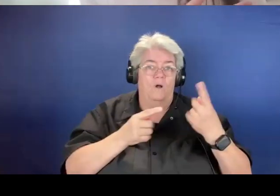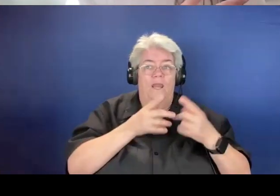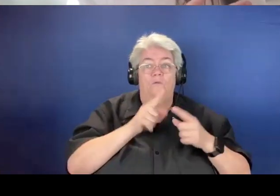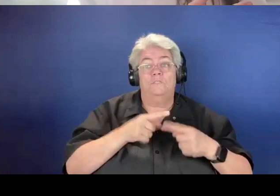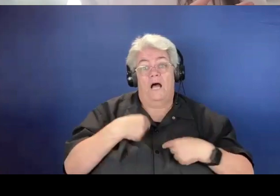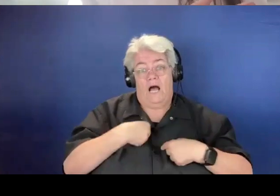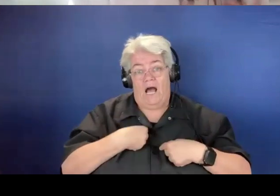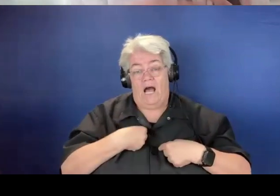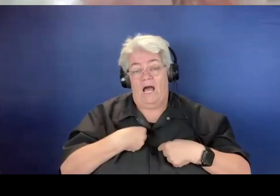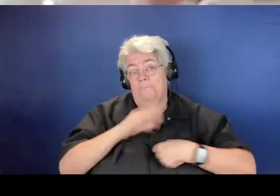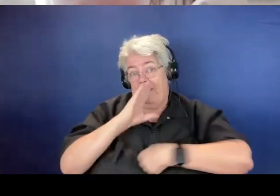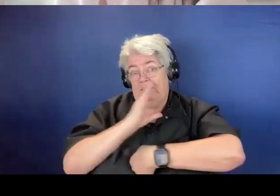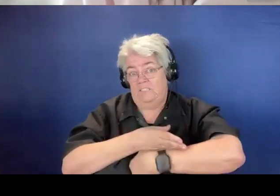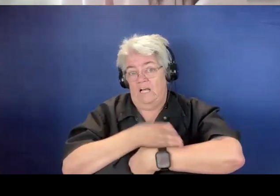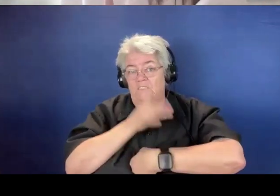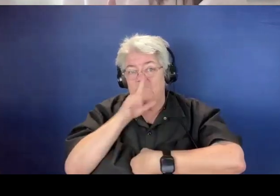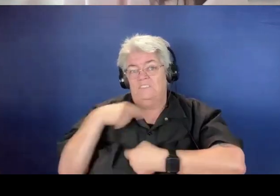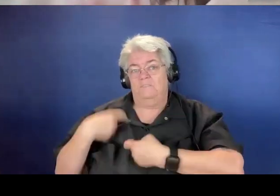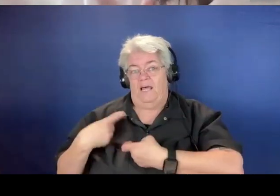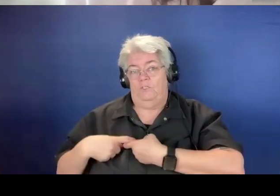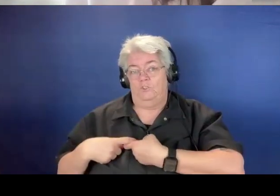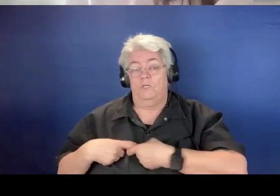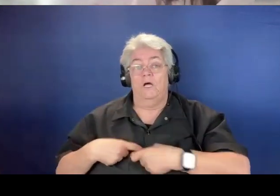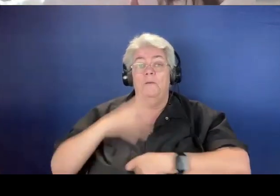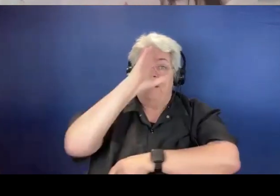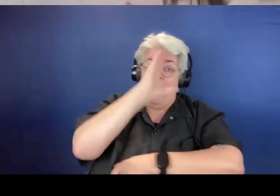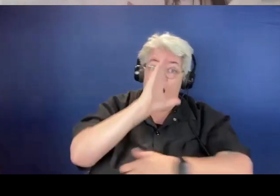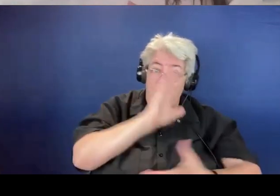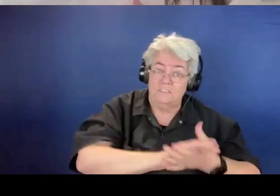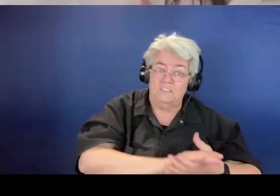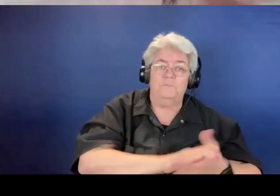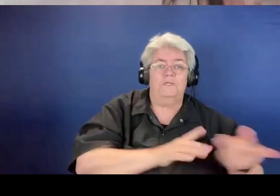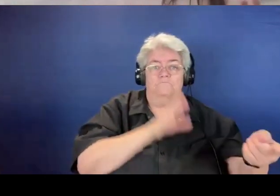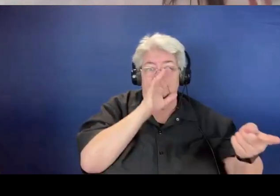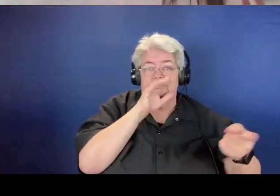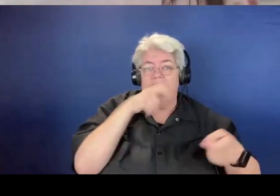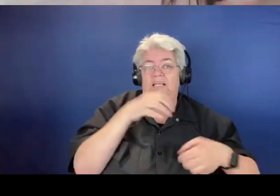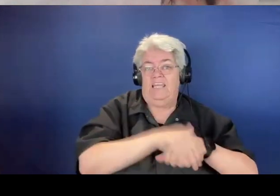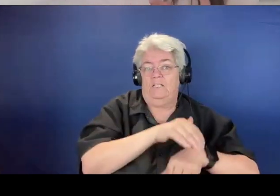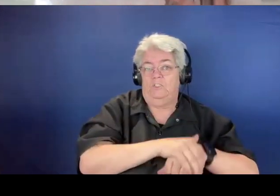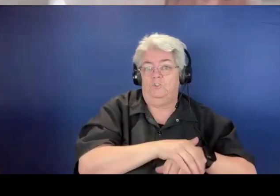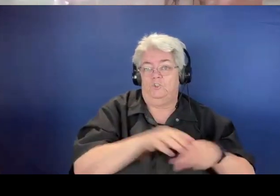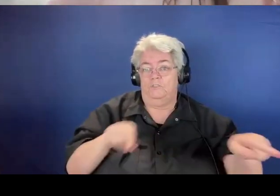talk to my son in Spanish and my husband talks to my son in English. and that works for us, right?